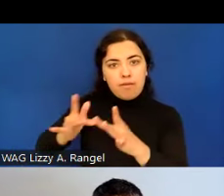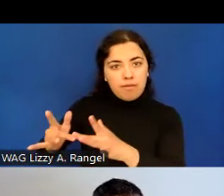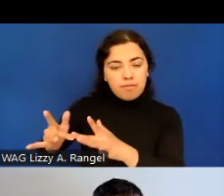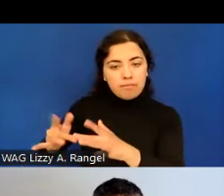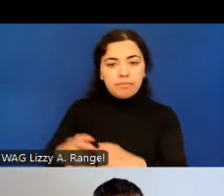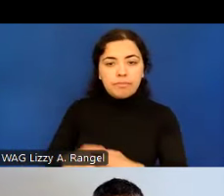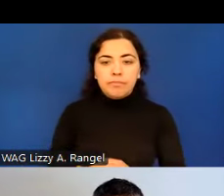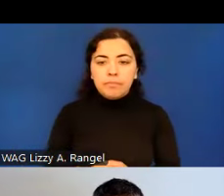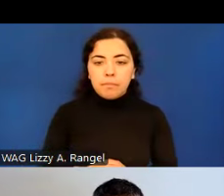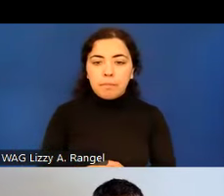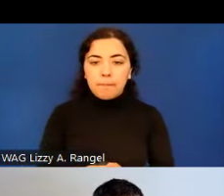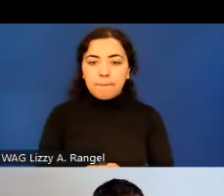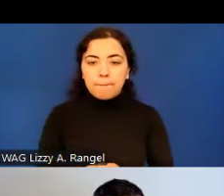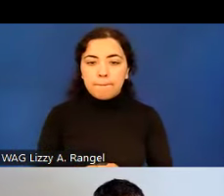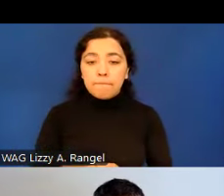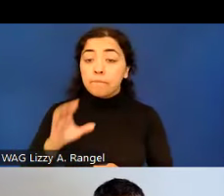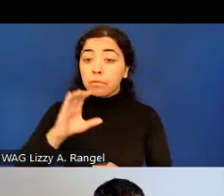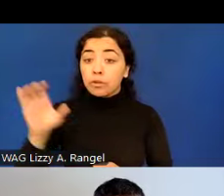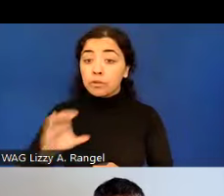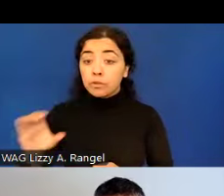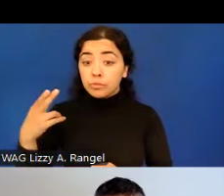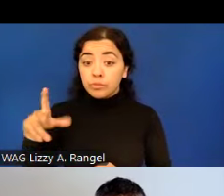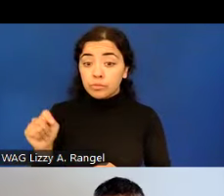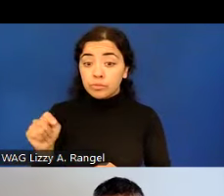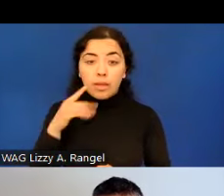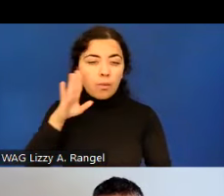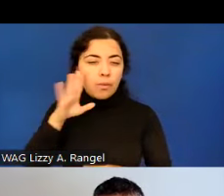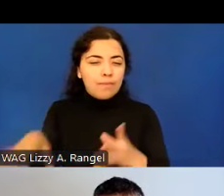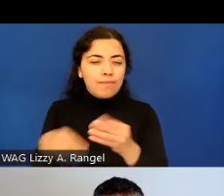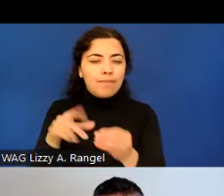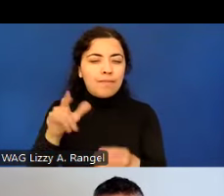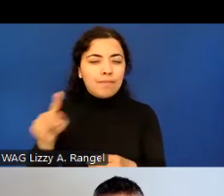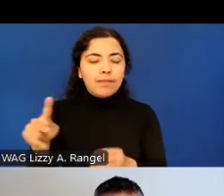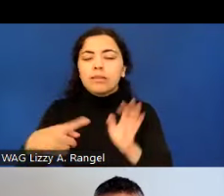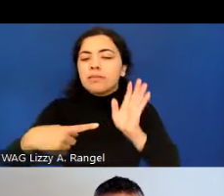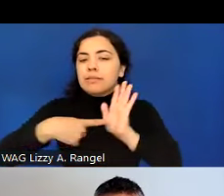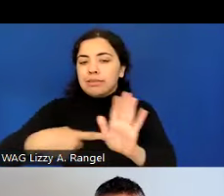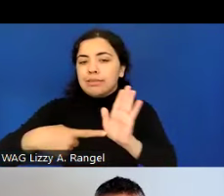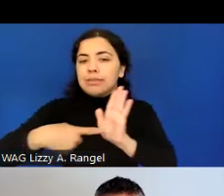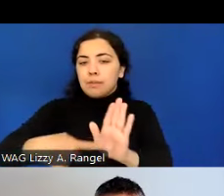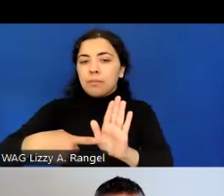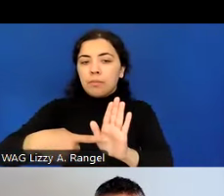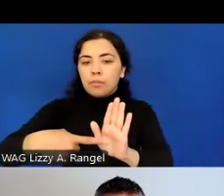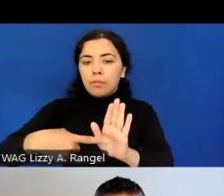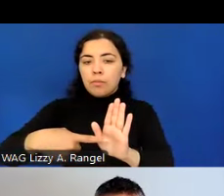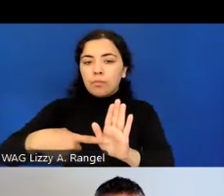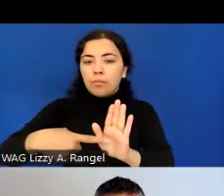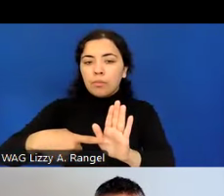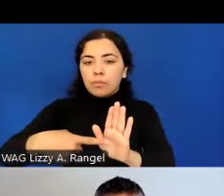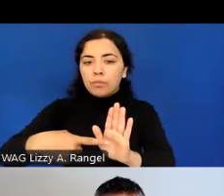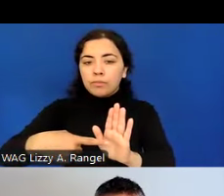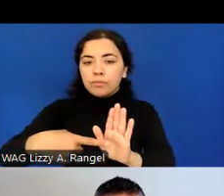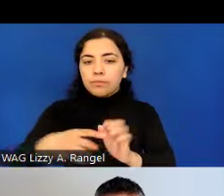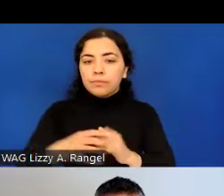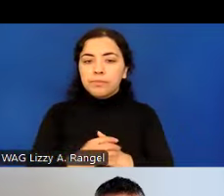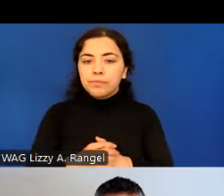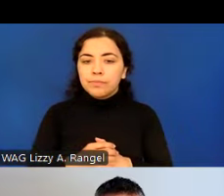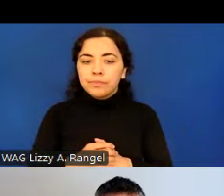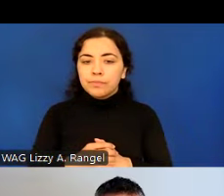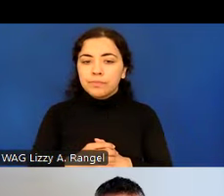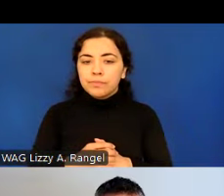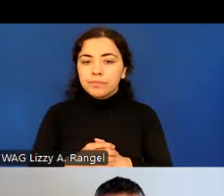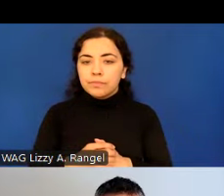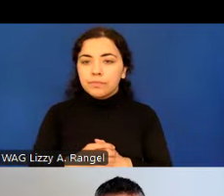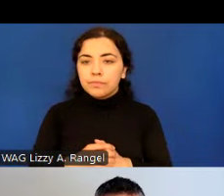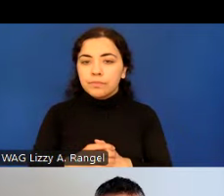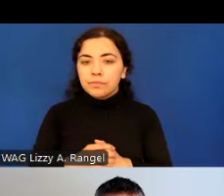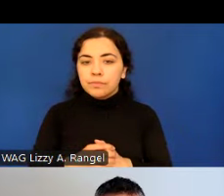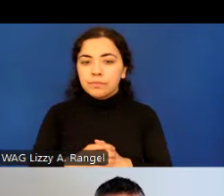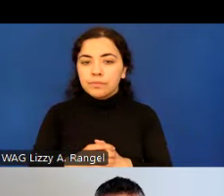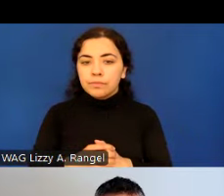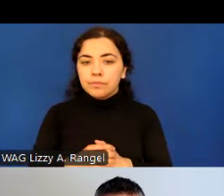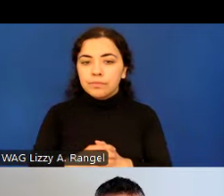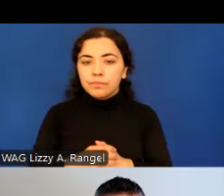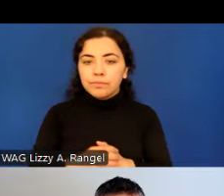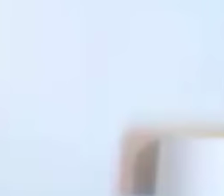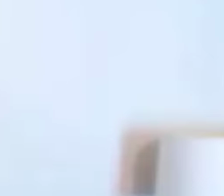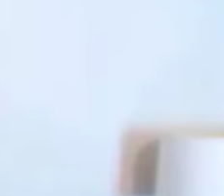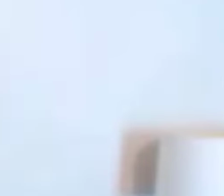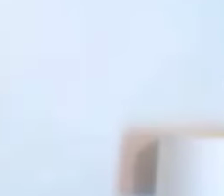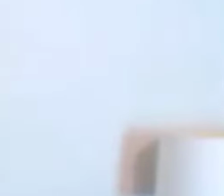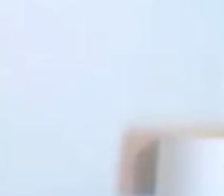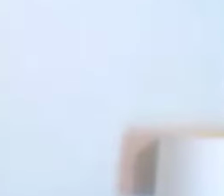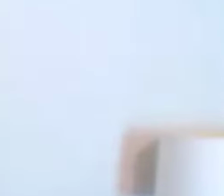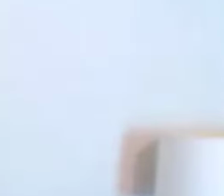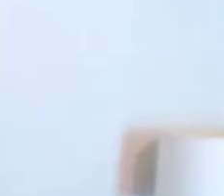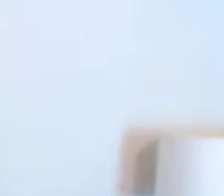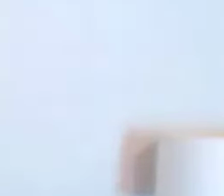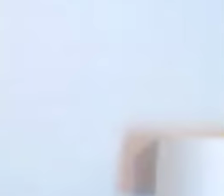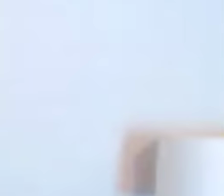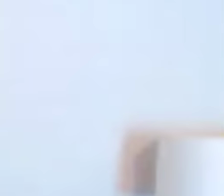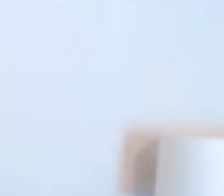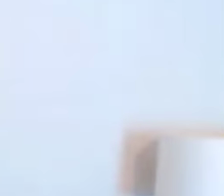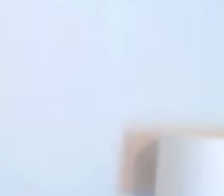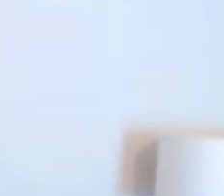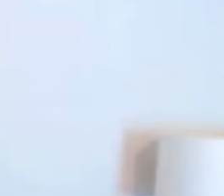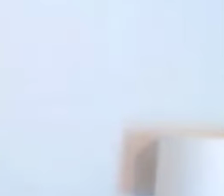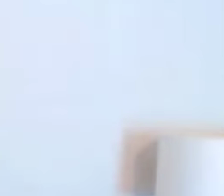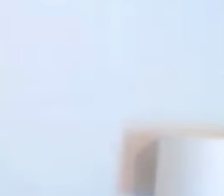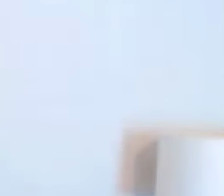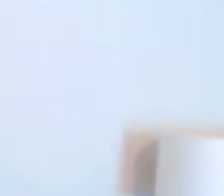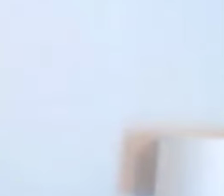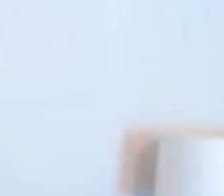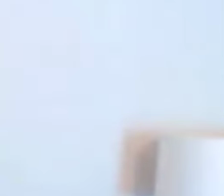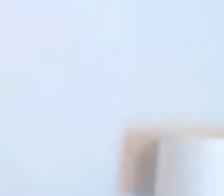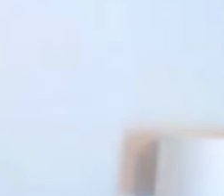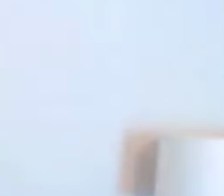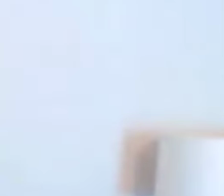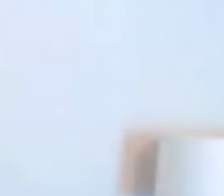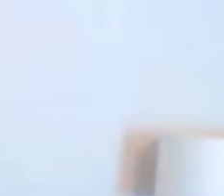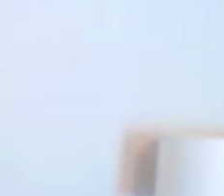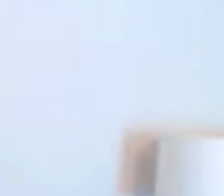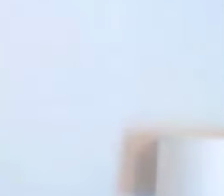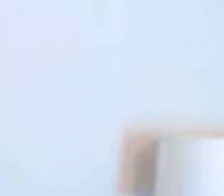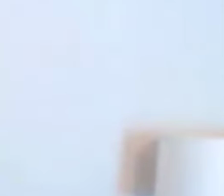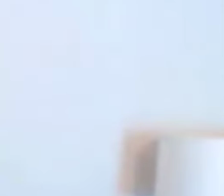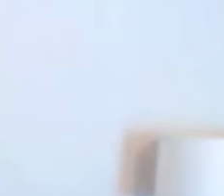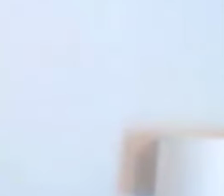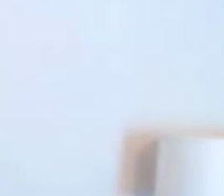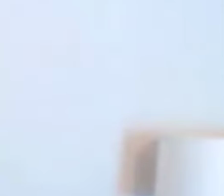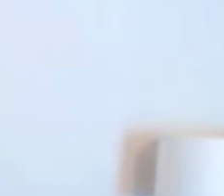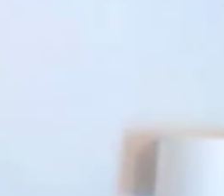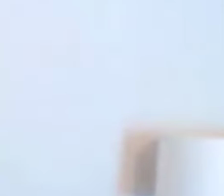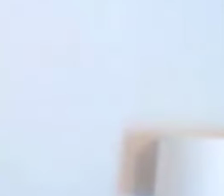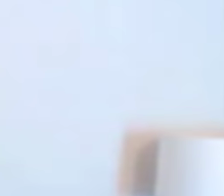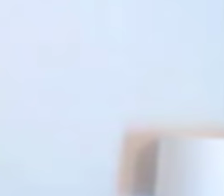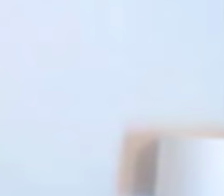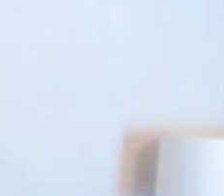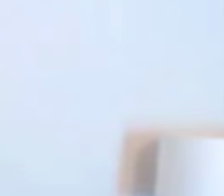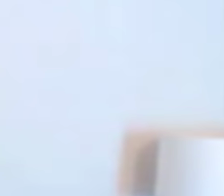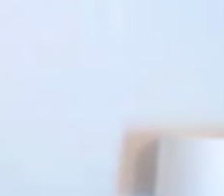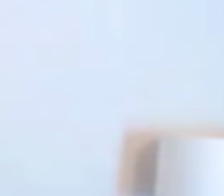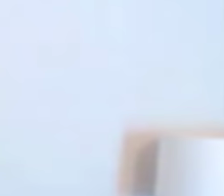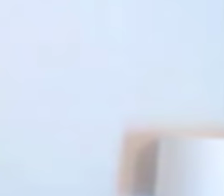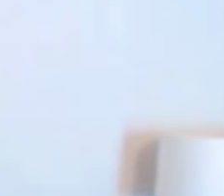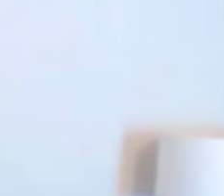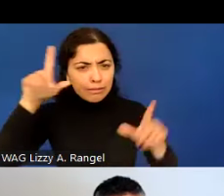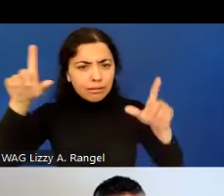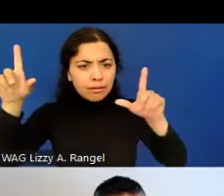I am going to add a link to a demo of software that they -- I believe I lost you all, but I will